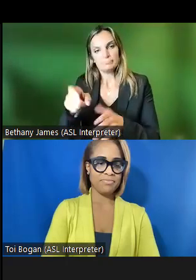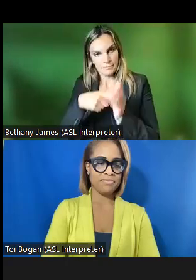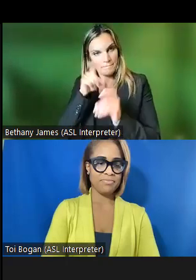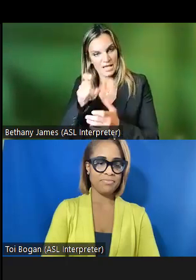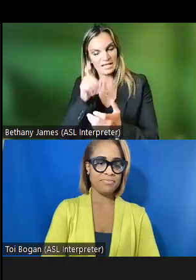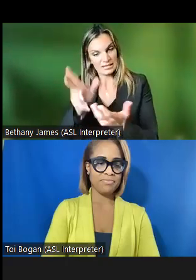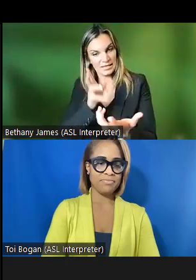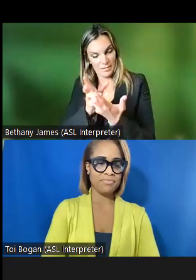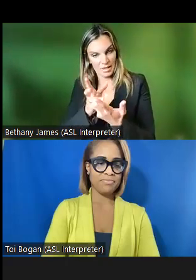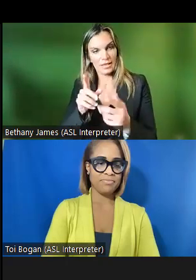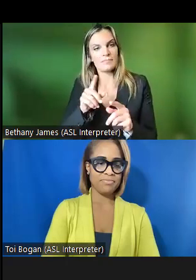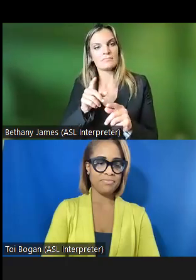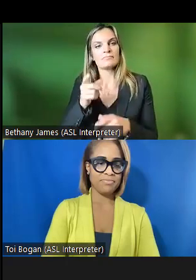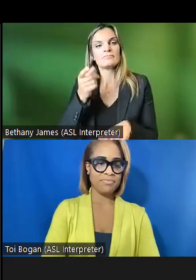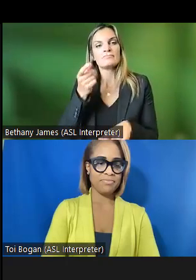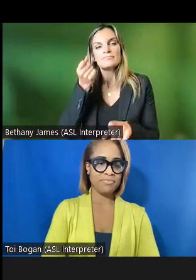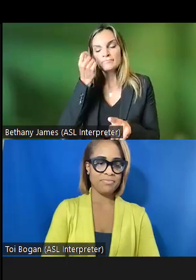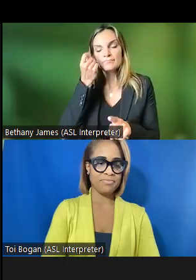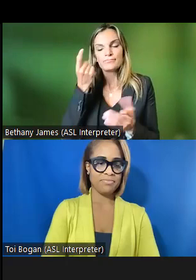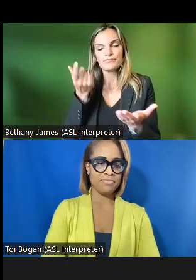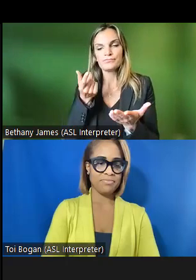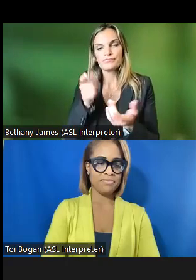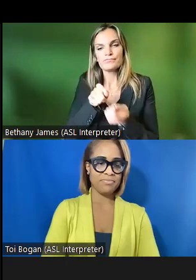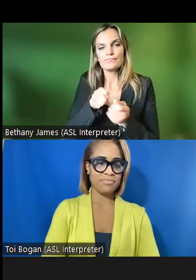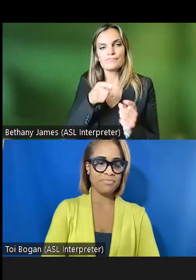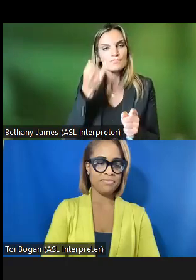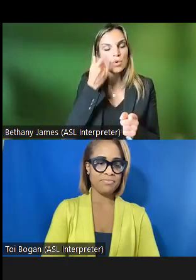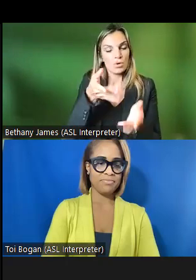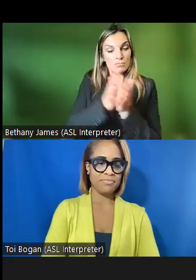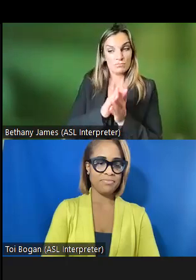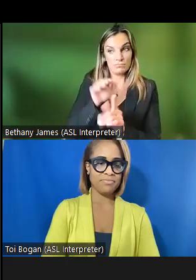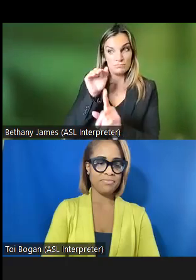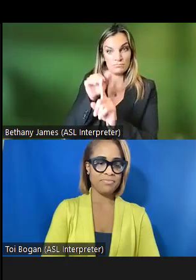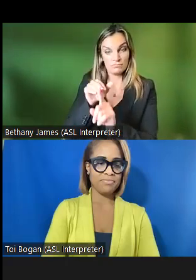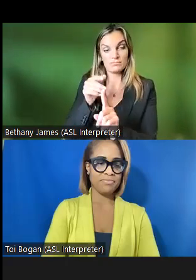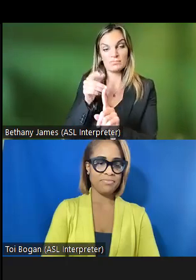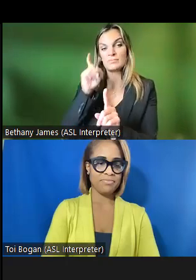So covered entities should consider whether providing these requested accommodations would do one of these three things.